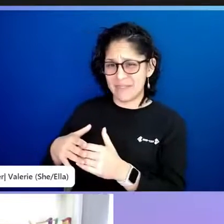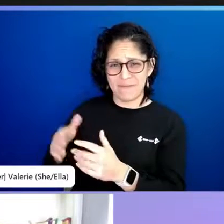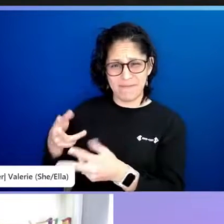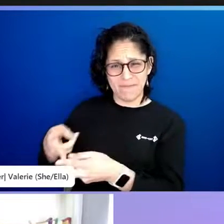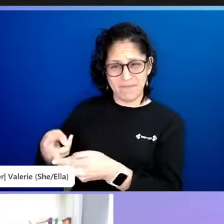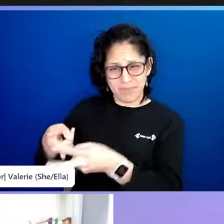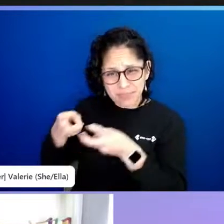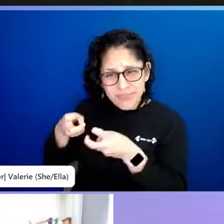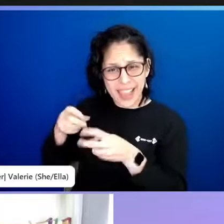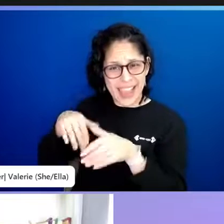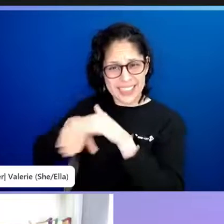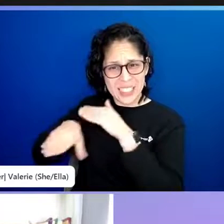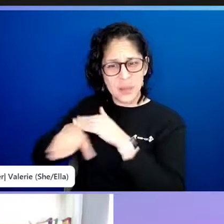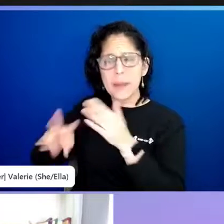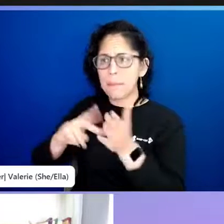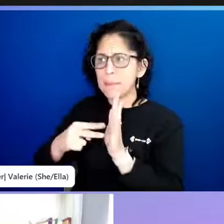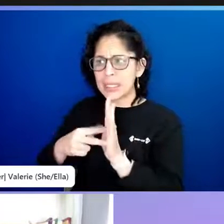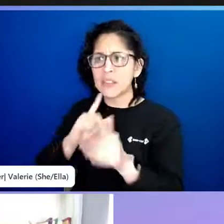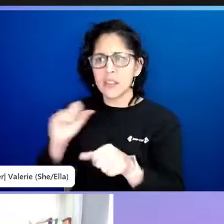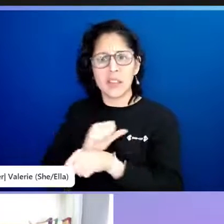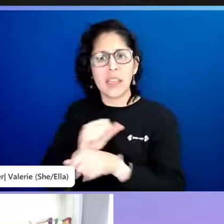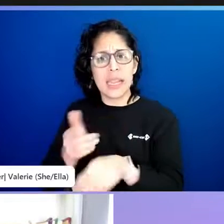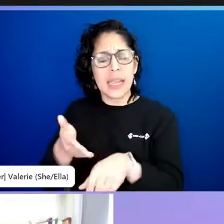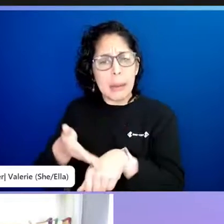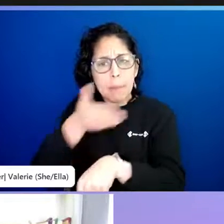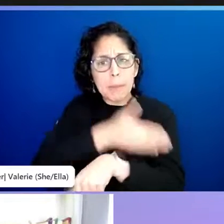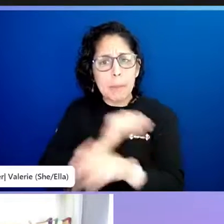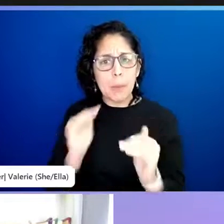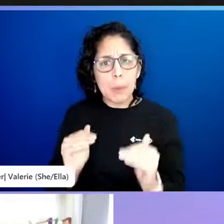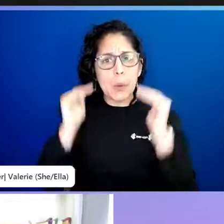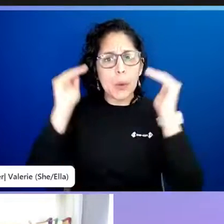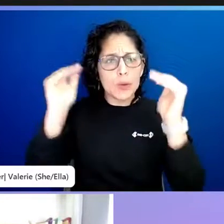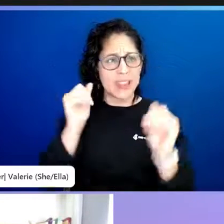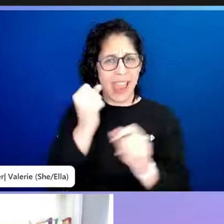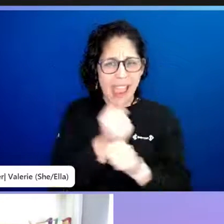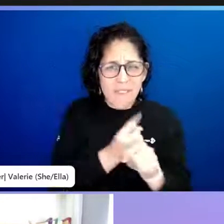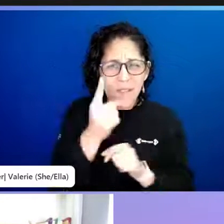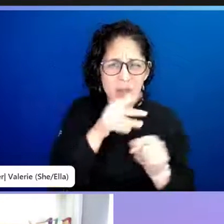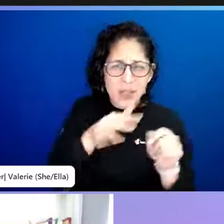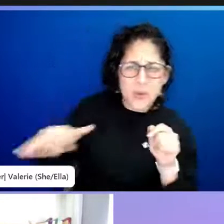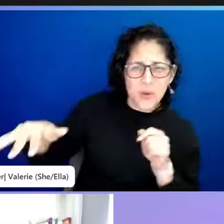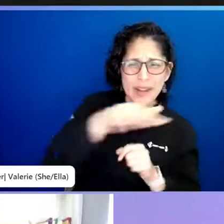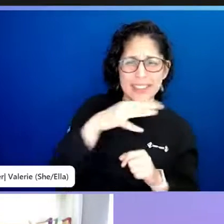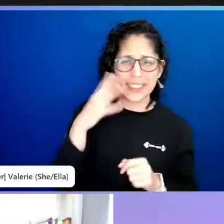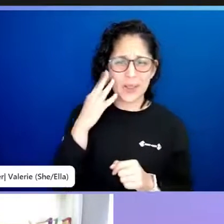everyone and then we when we create experiences that adapt to needs it creates a better experience